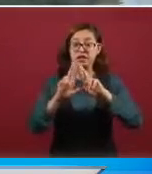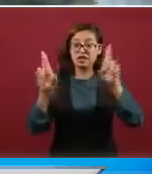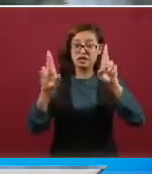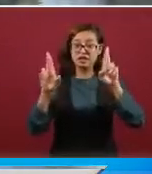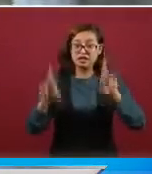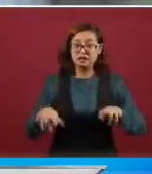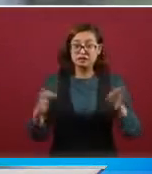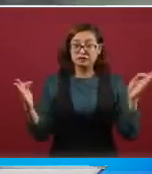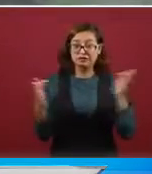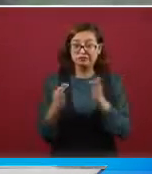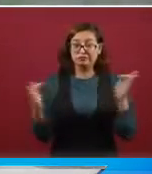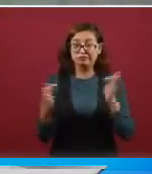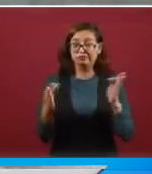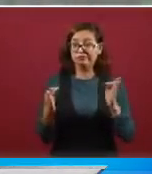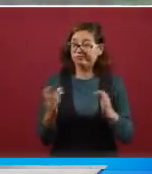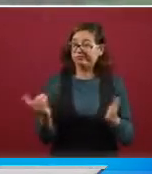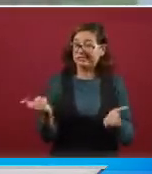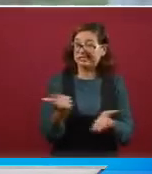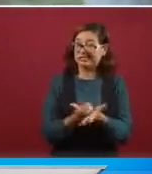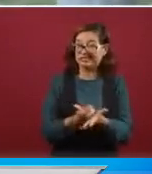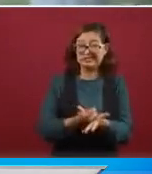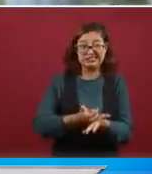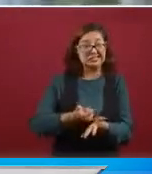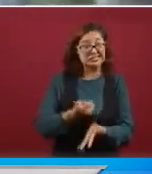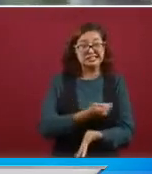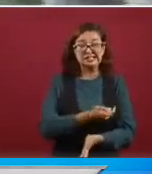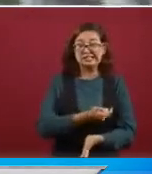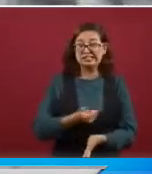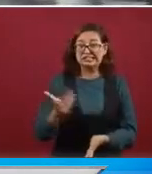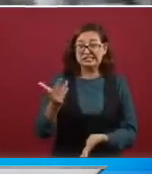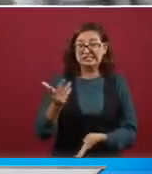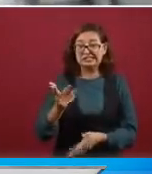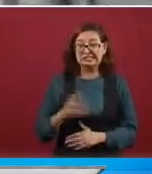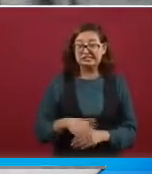the initial amount of the total auction is 225 million pesos